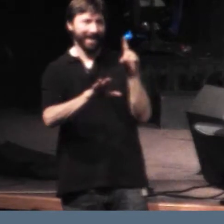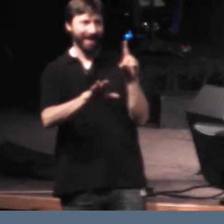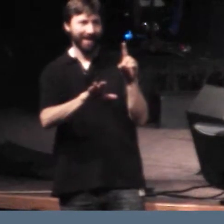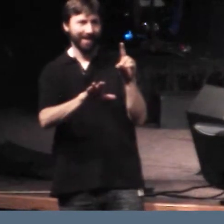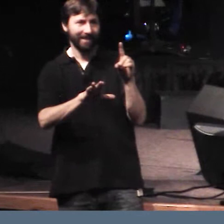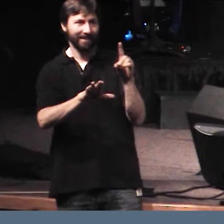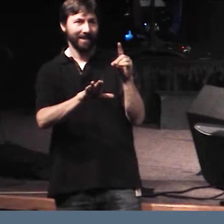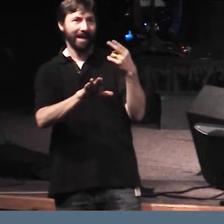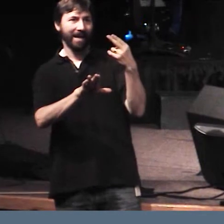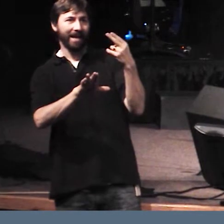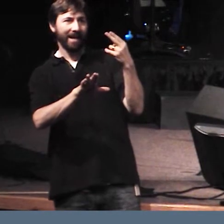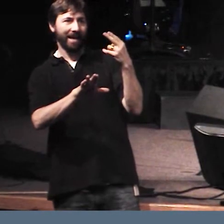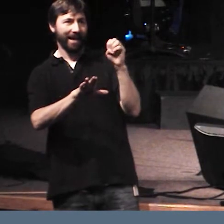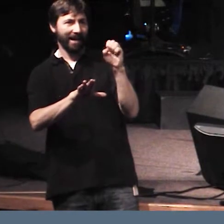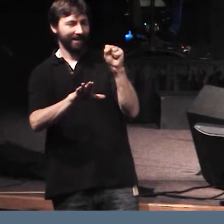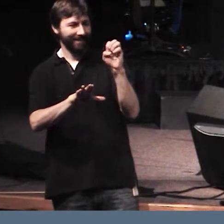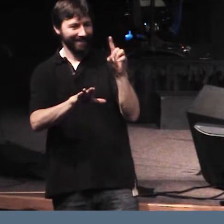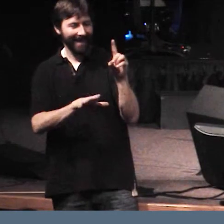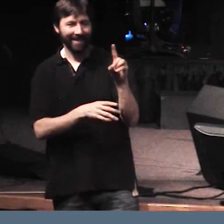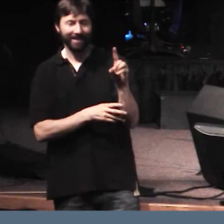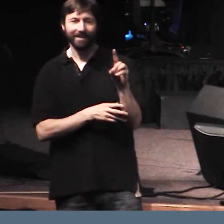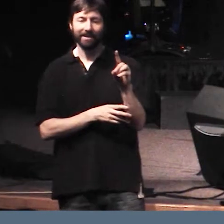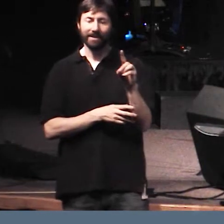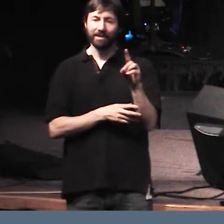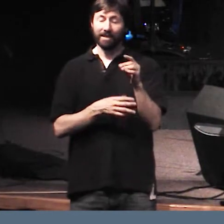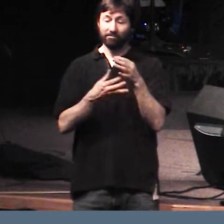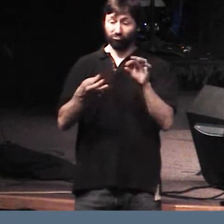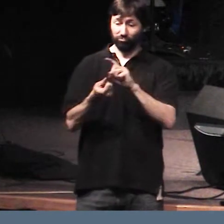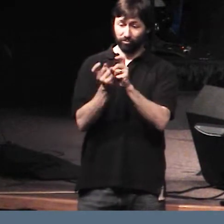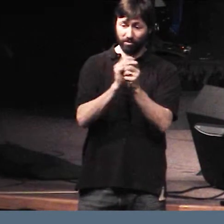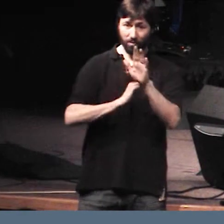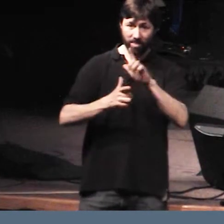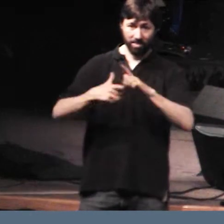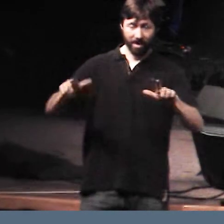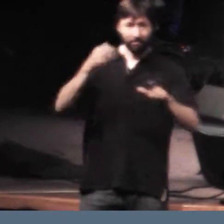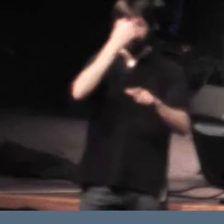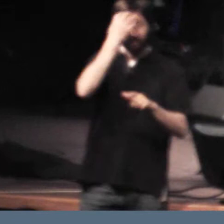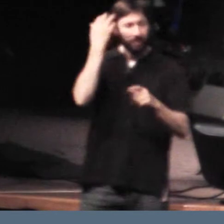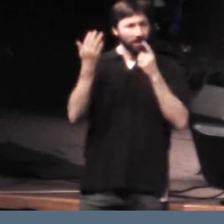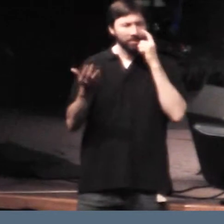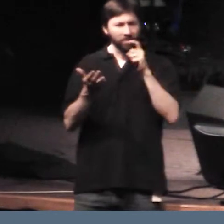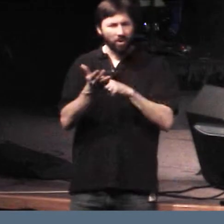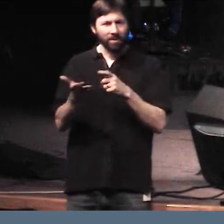cHesed is a word that is hard to translate into your language and I noticed in your Bible they tried doing various ways it's a word that